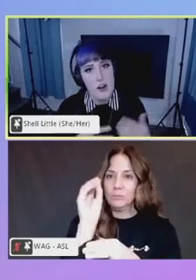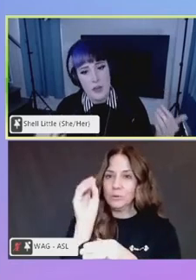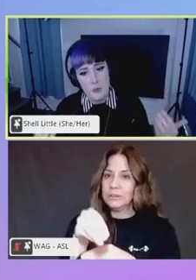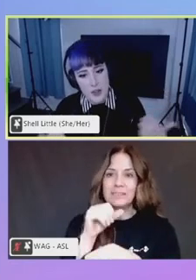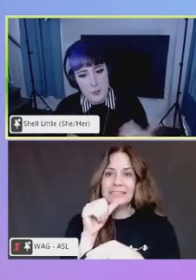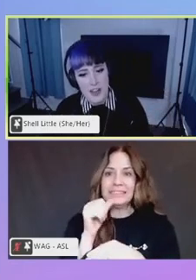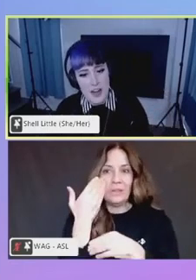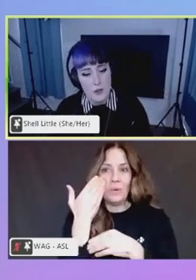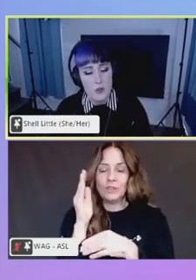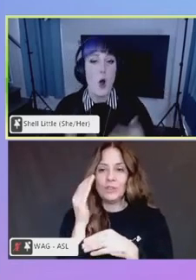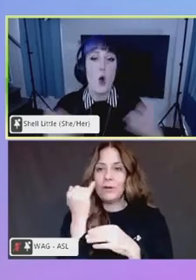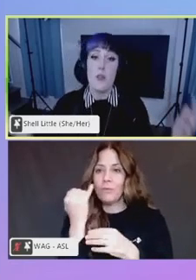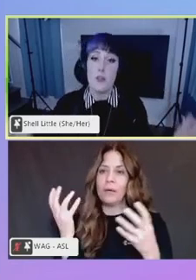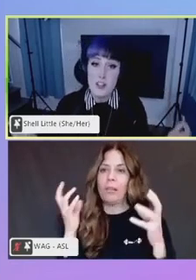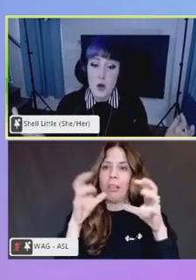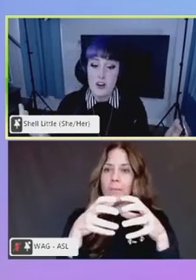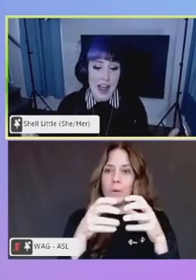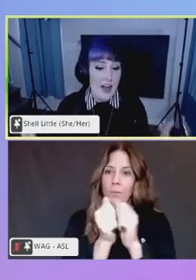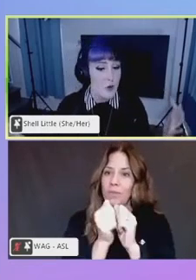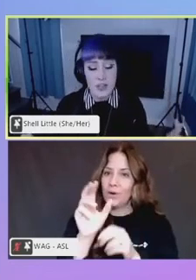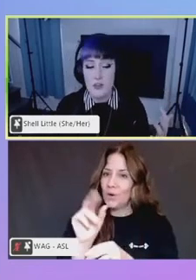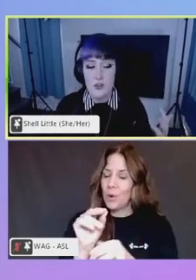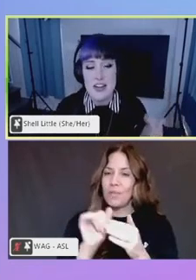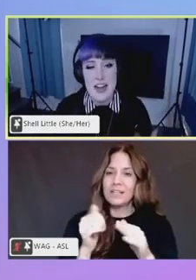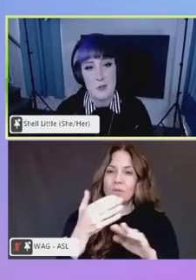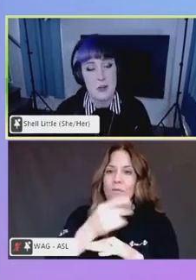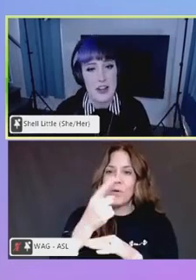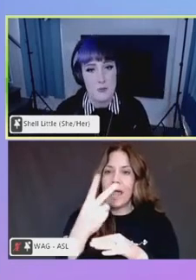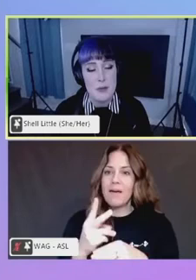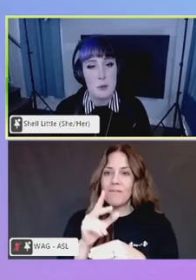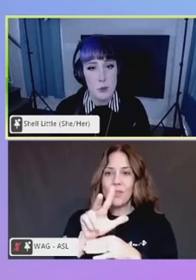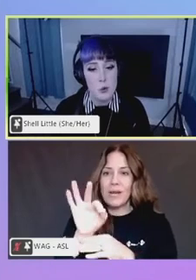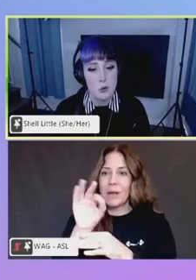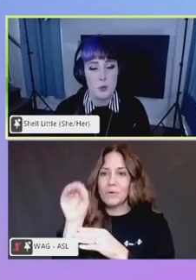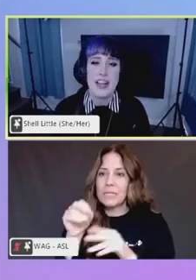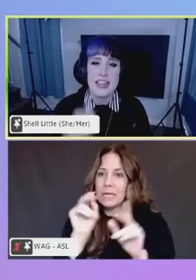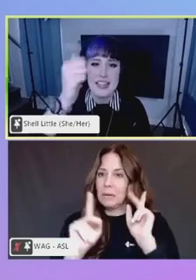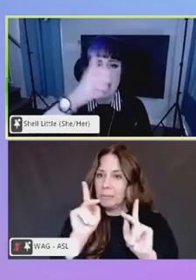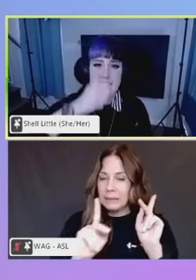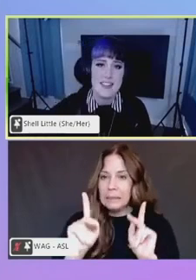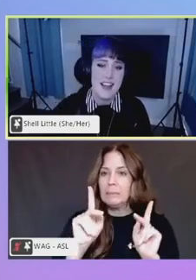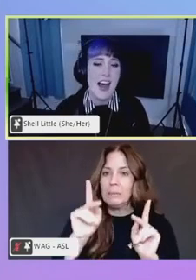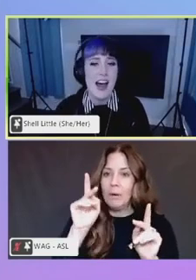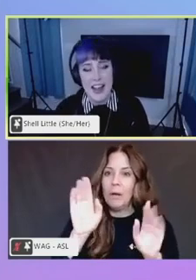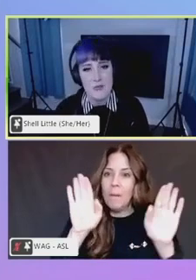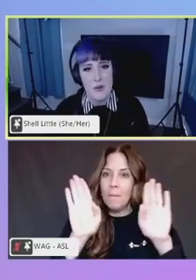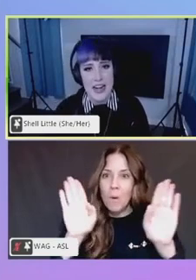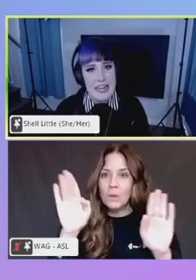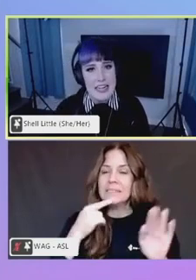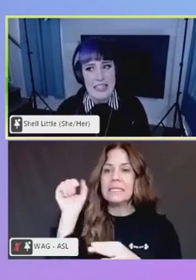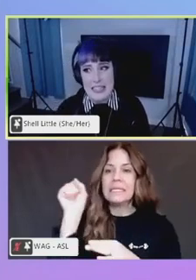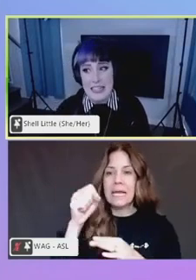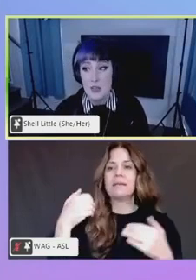have people doing an incredibly important job and, you know, and you have 16% that is not sure if we love